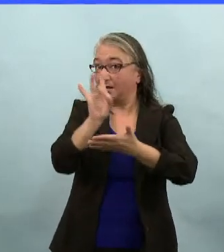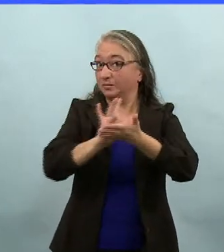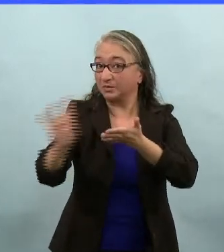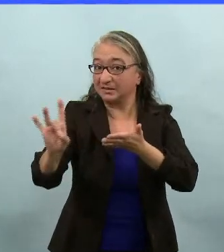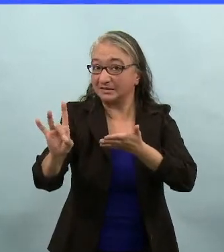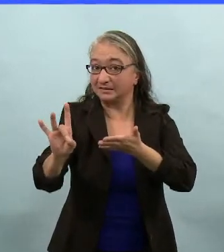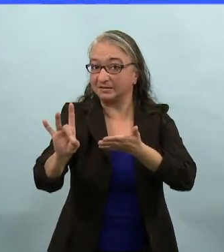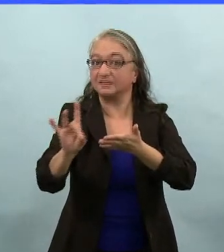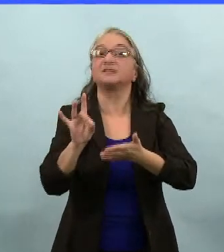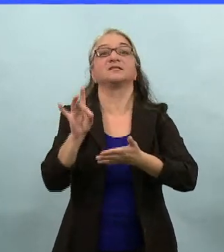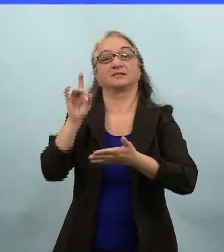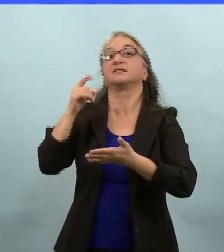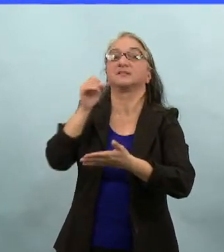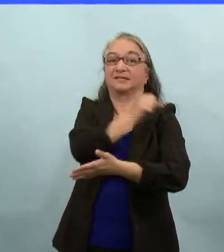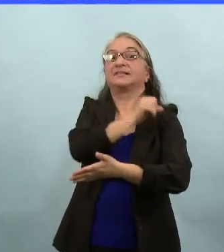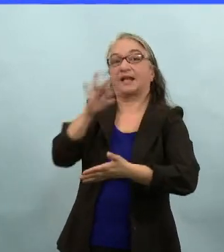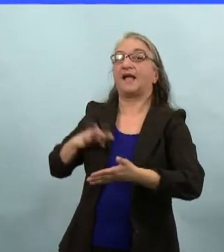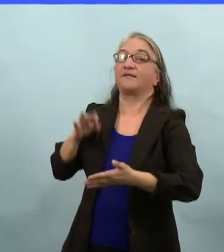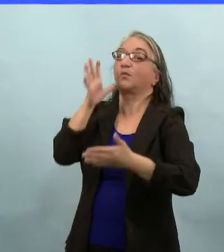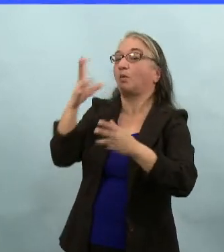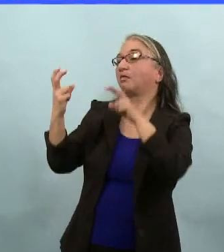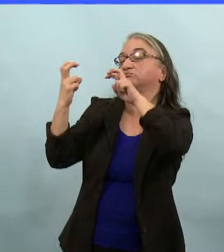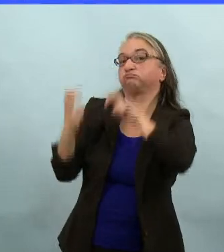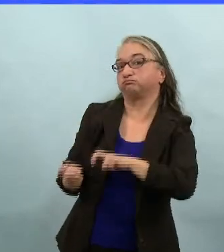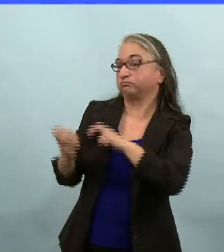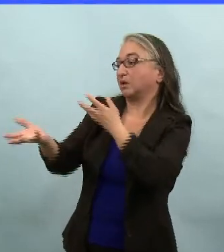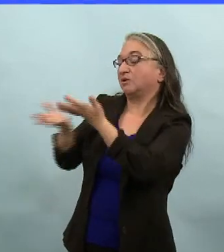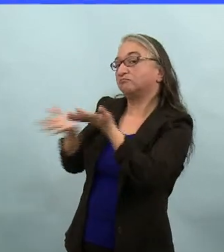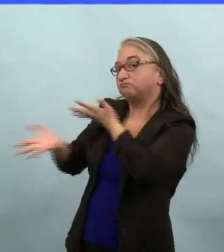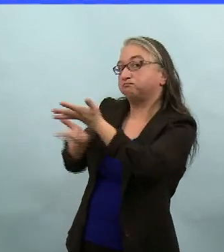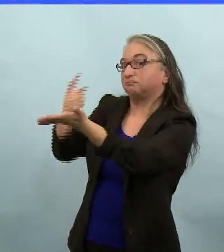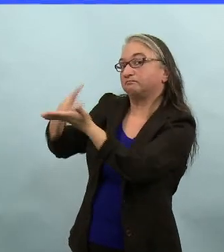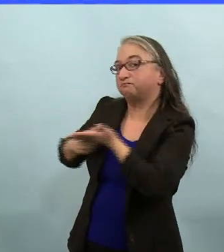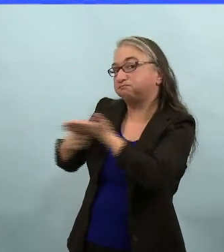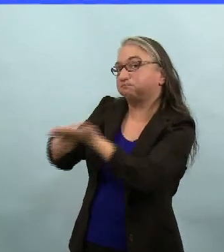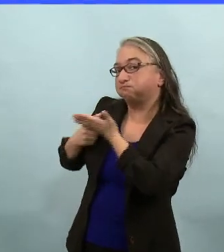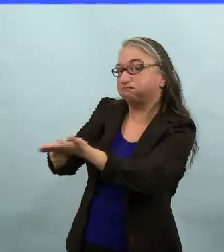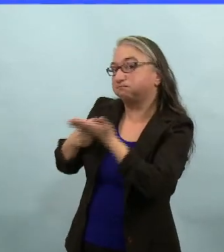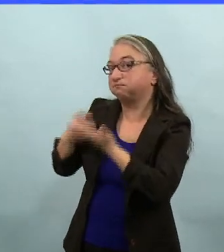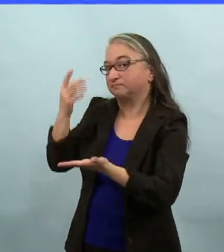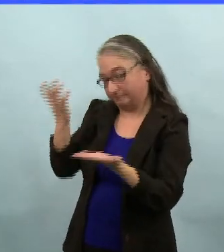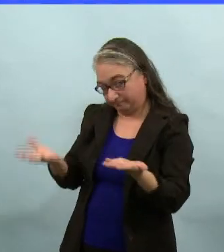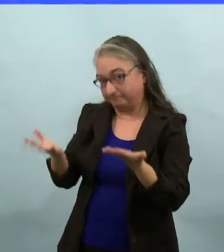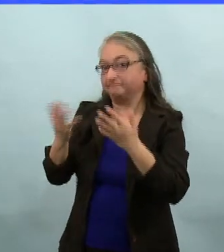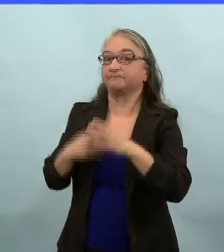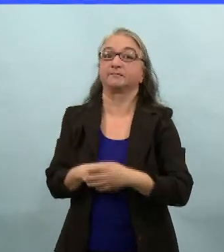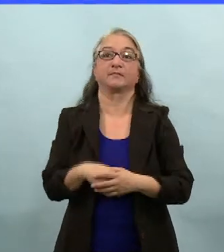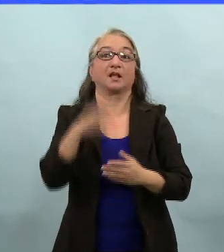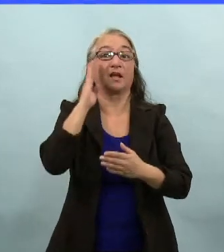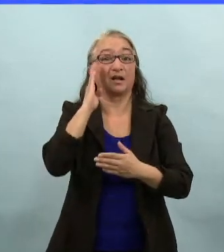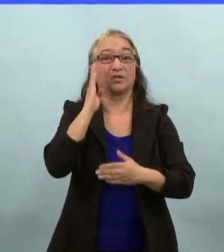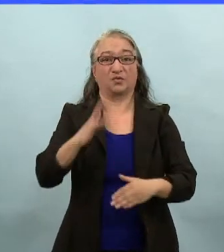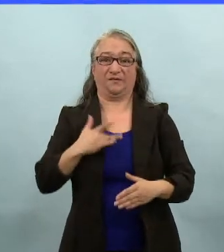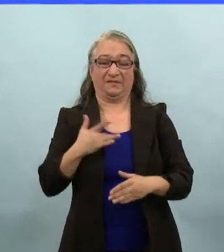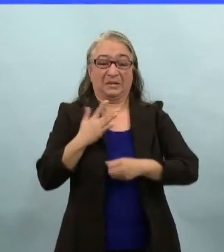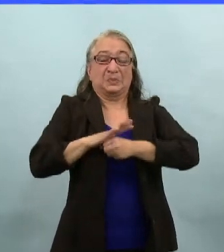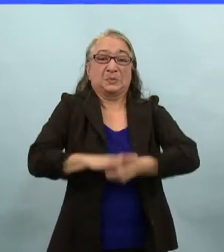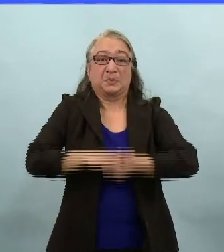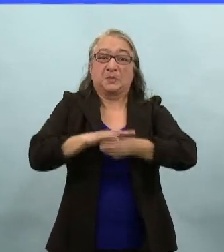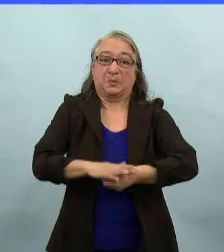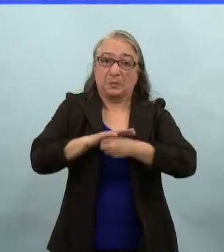i know how stressful this is i can tell you that every single parent on the manitoba's